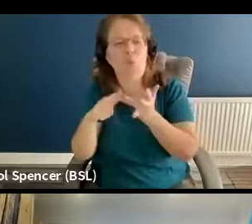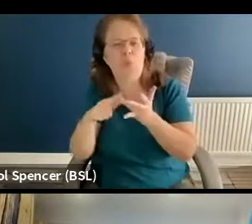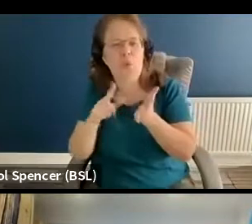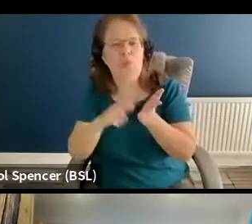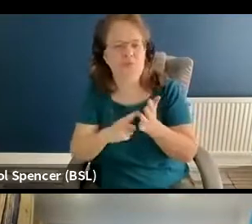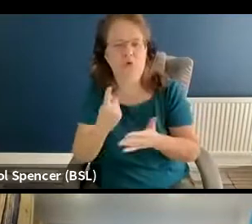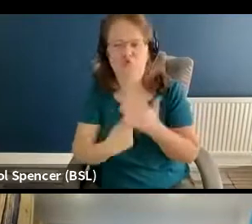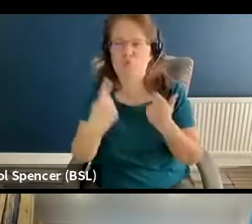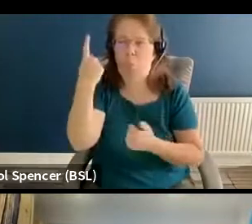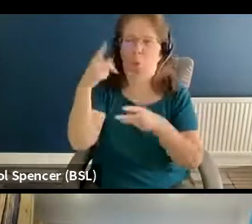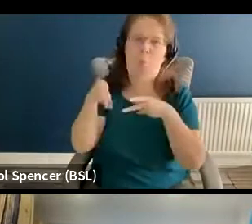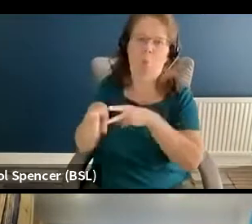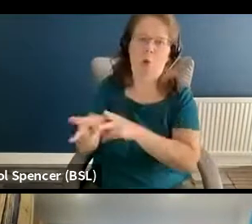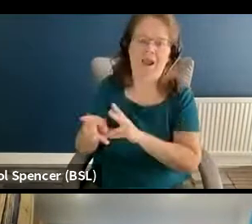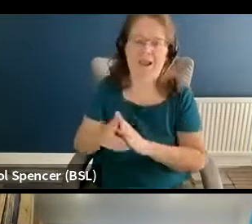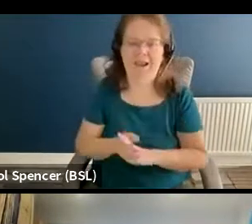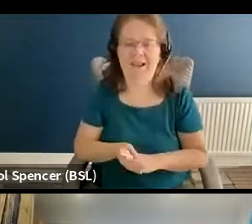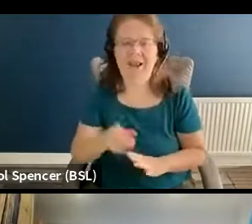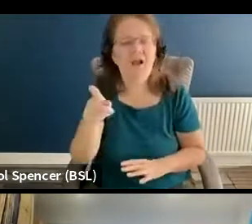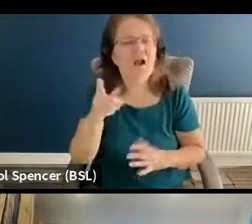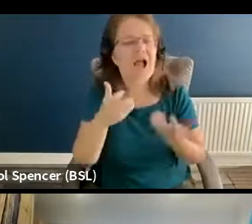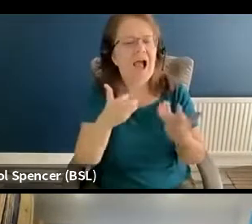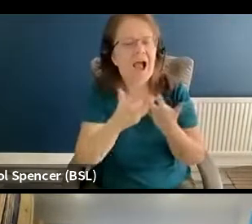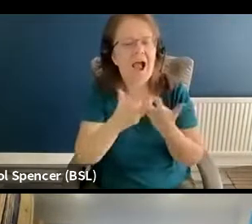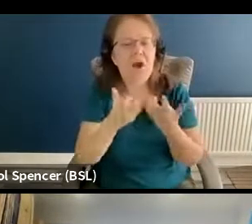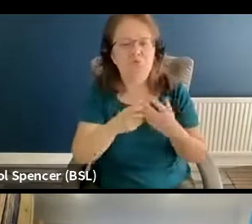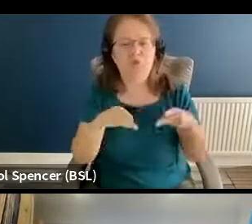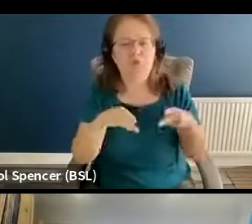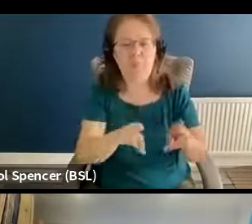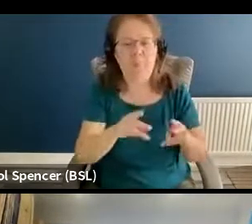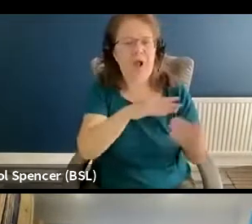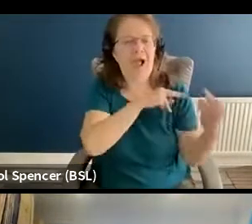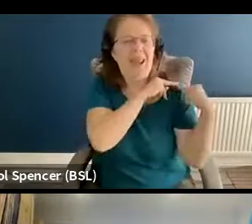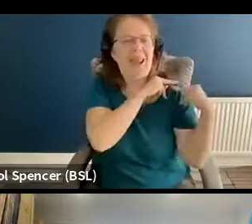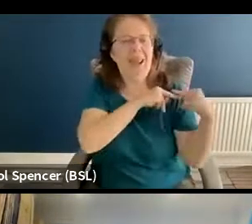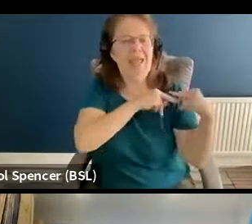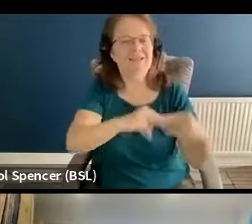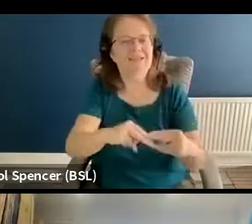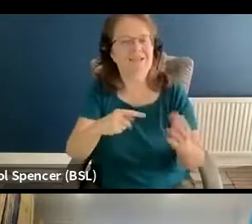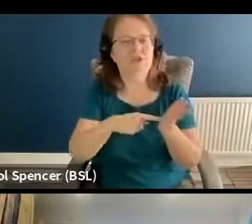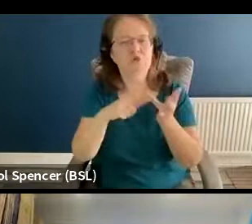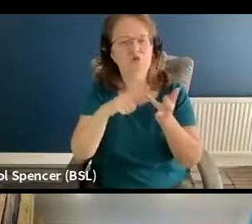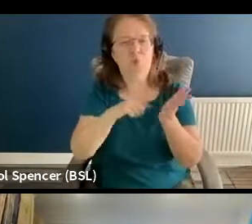So the question was how to approach it with legacy tools and Mike's answer was replace